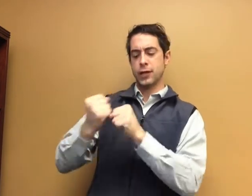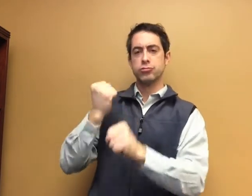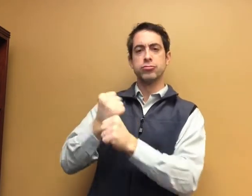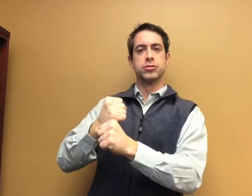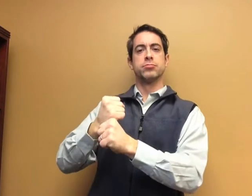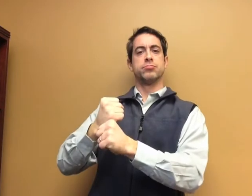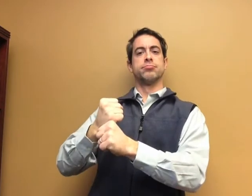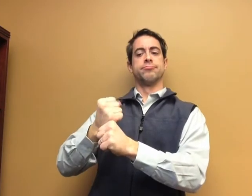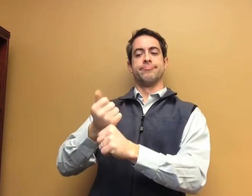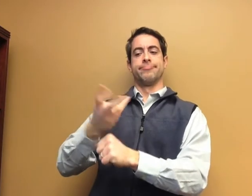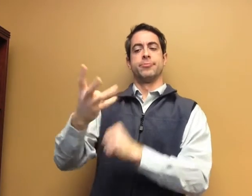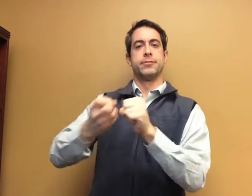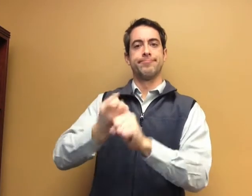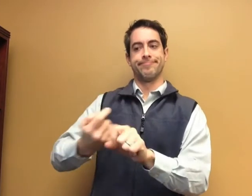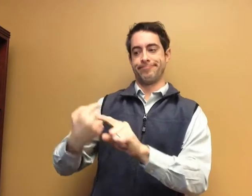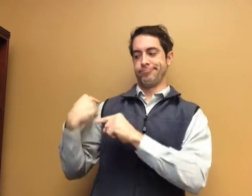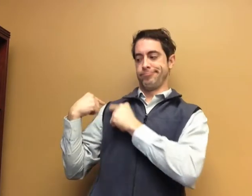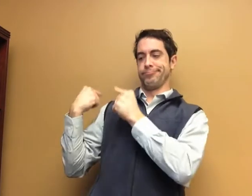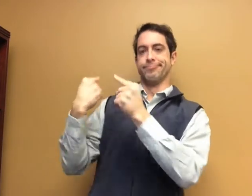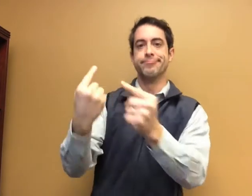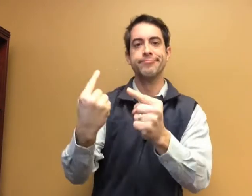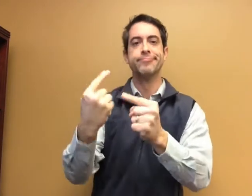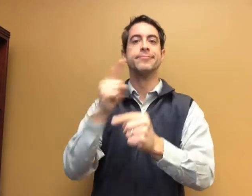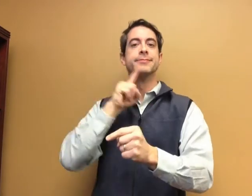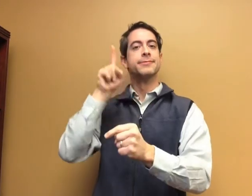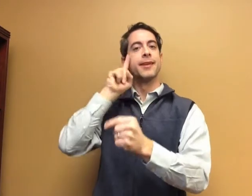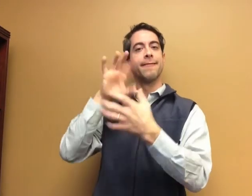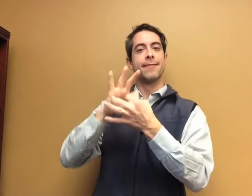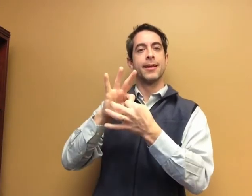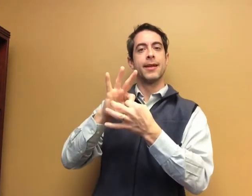Now, many of you may remember from last year and the years prior how DeafLink and